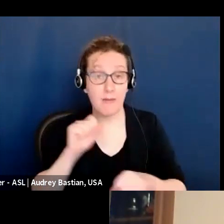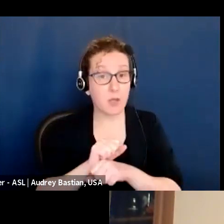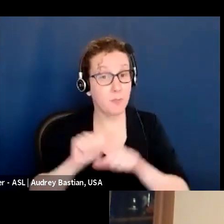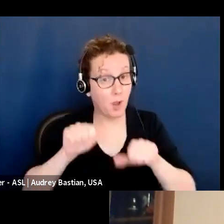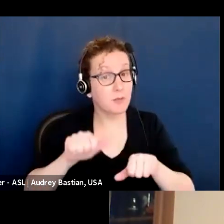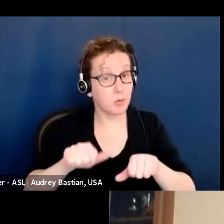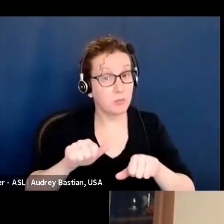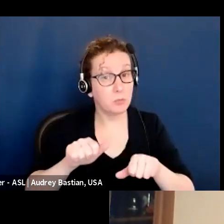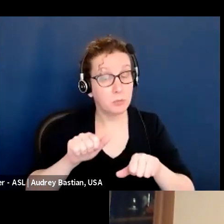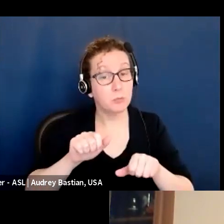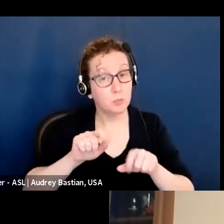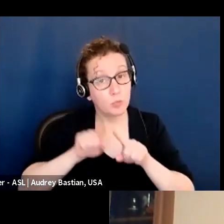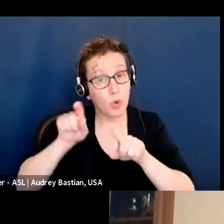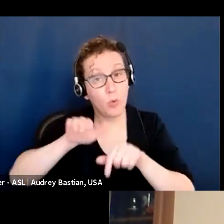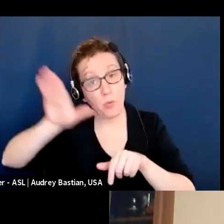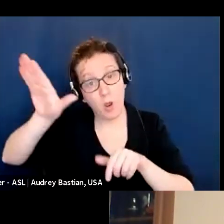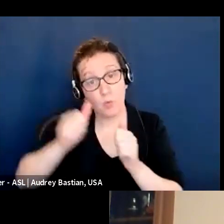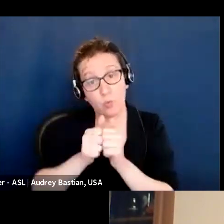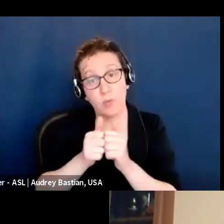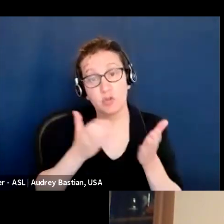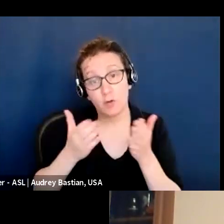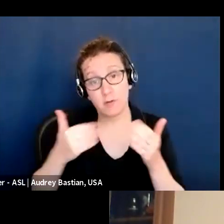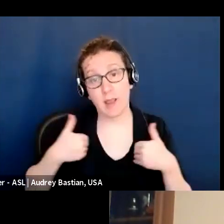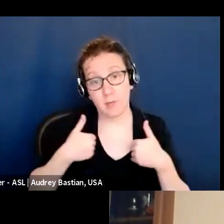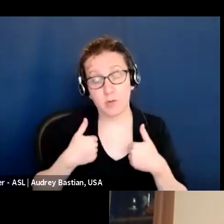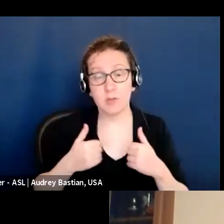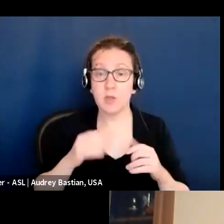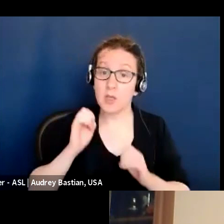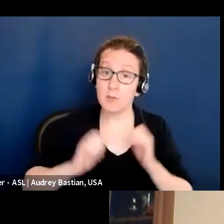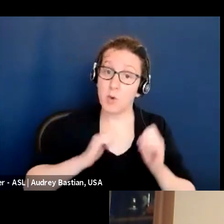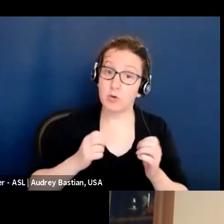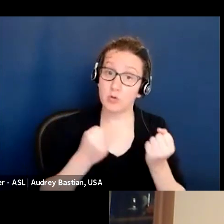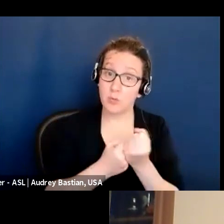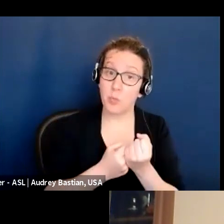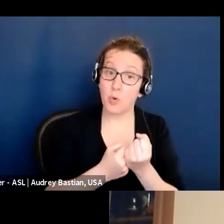with their service animals and emotional support animals probably that we just haven't seen as much